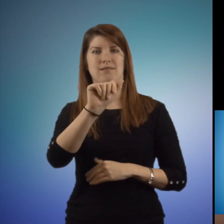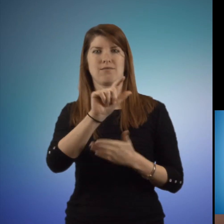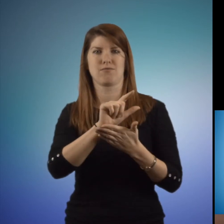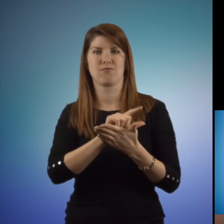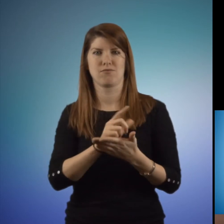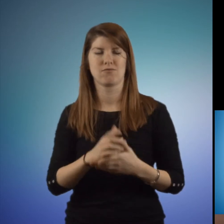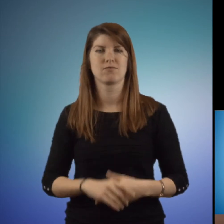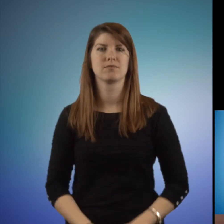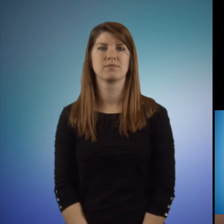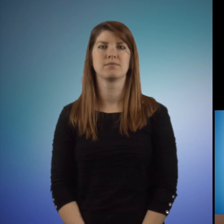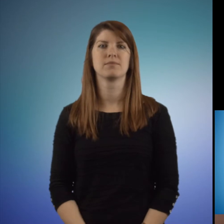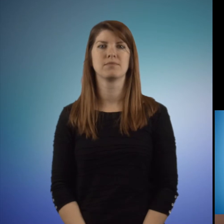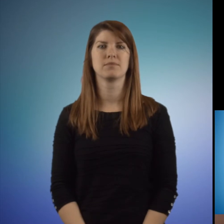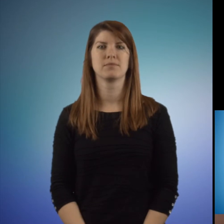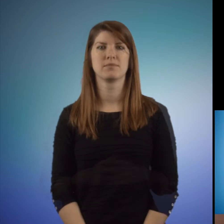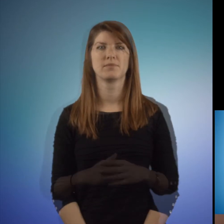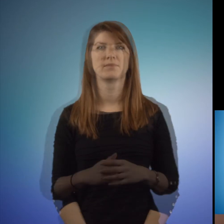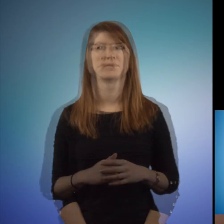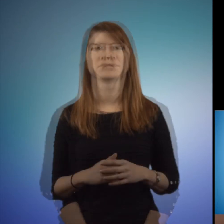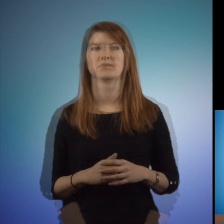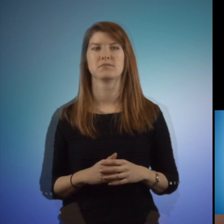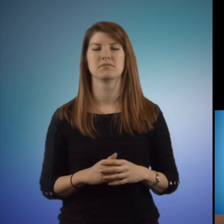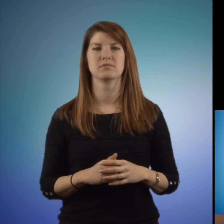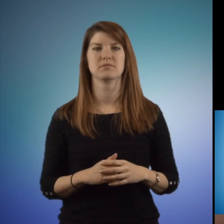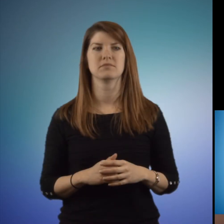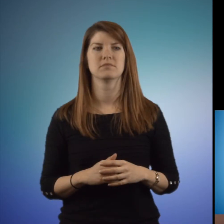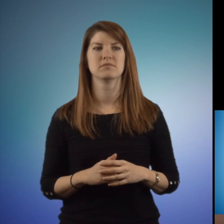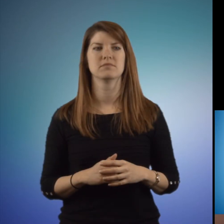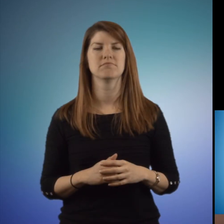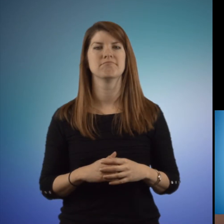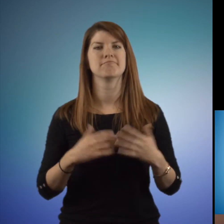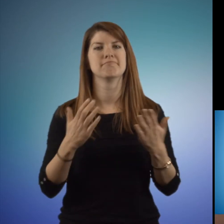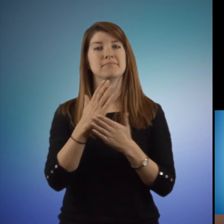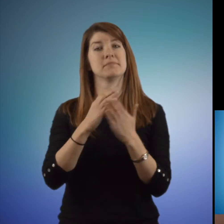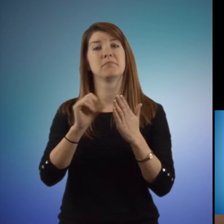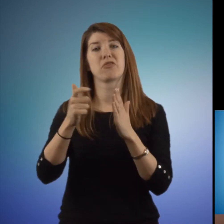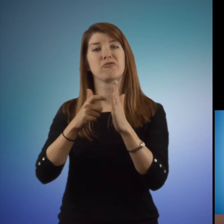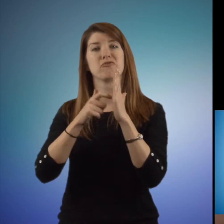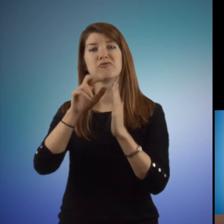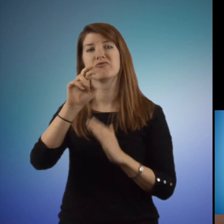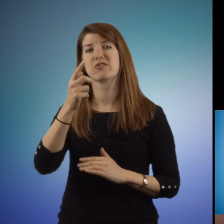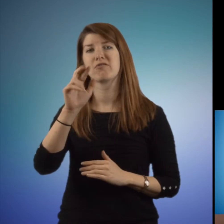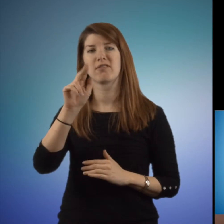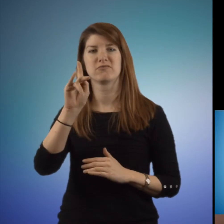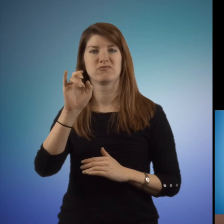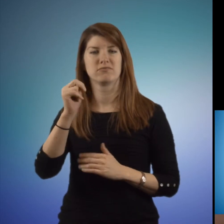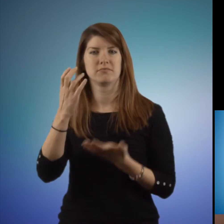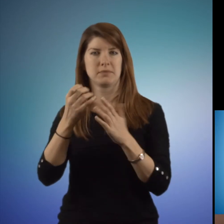Some other regulations that may impact assessment are special factors